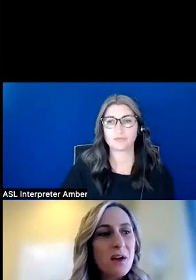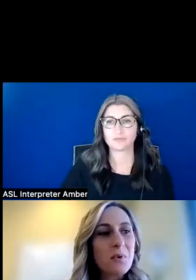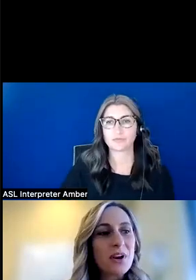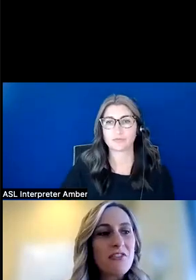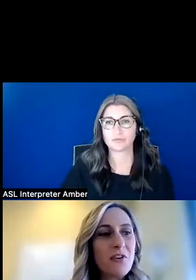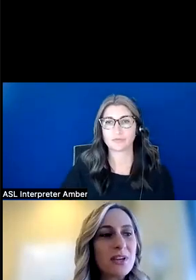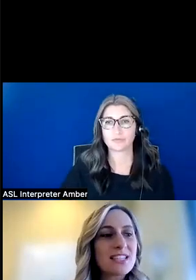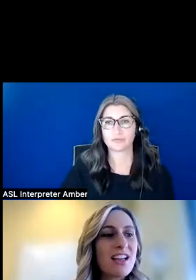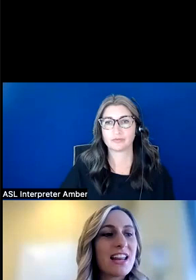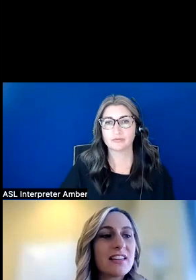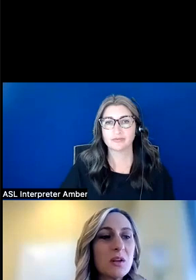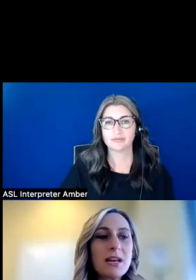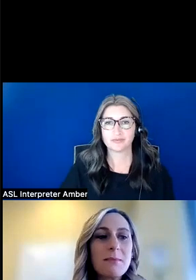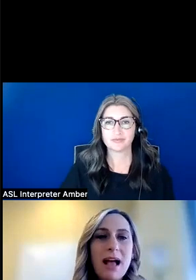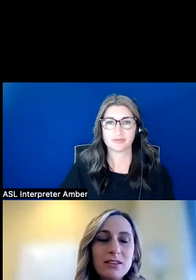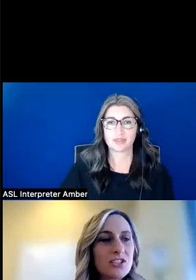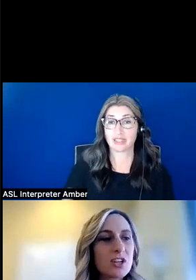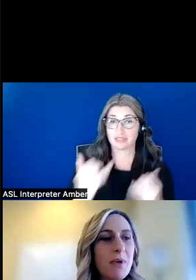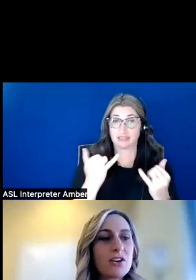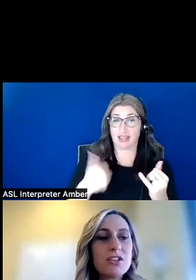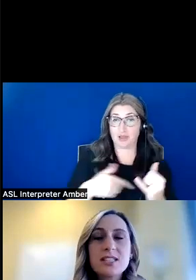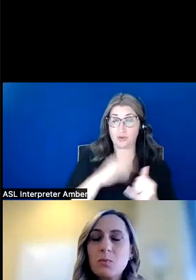Today we're going to focus on a little bit about logic models.